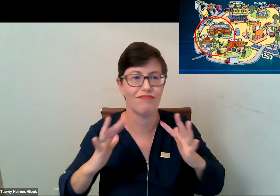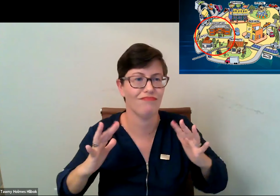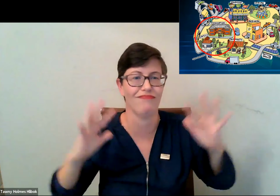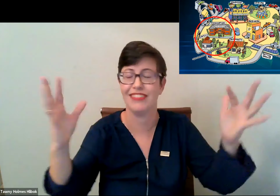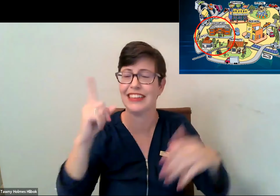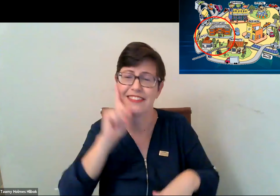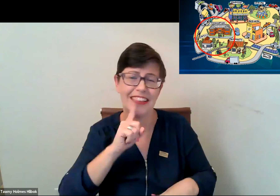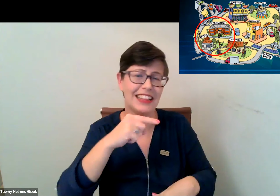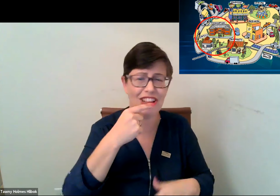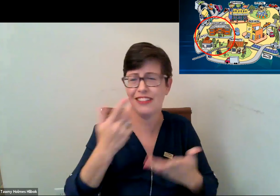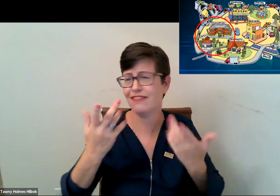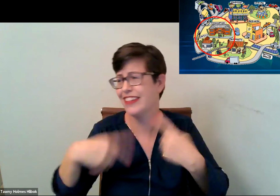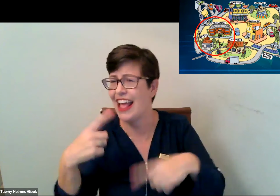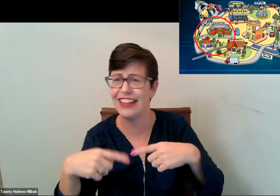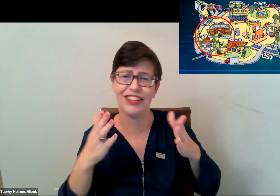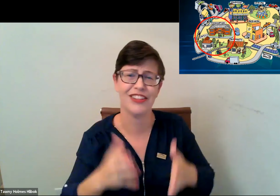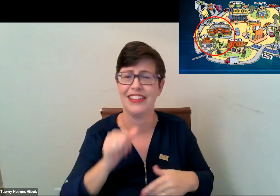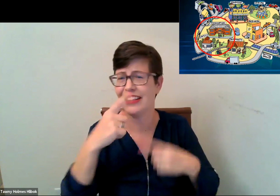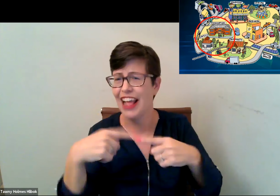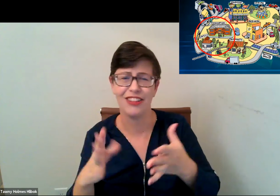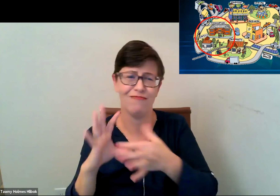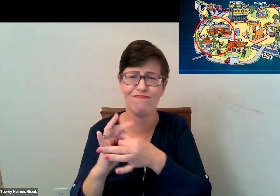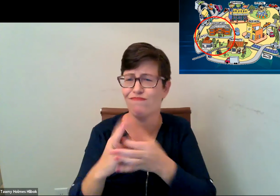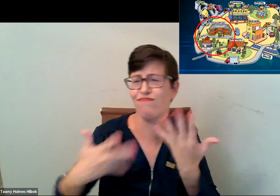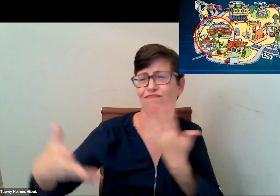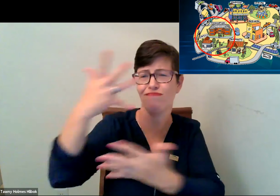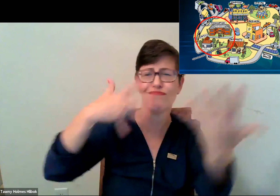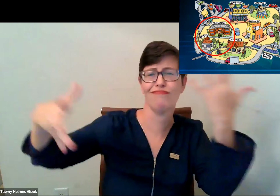They are craving this access, you can see the interest in depth,